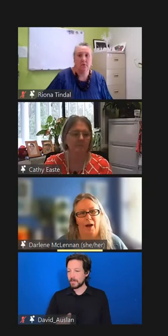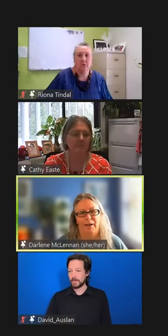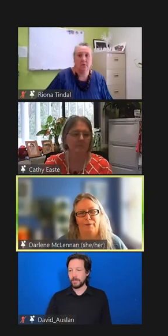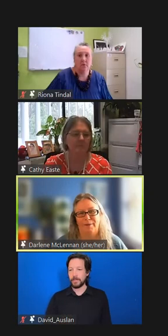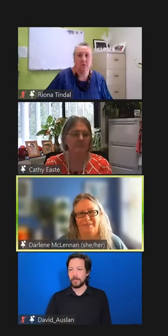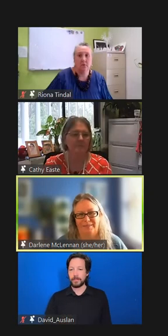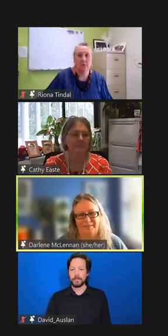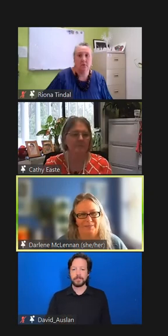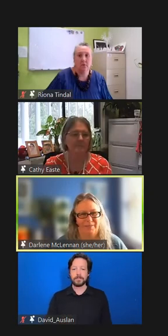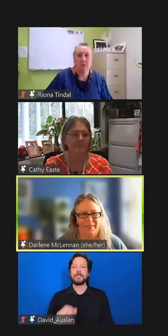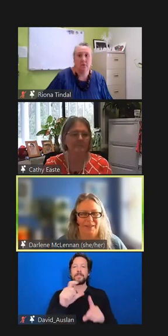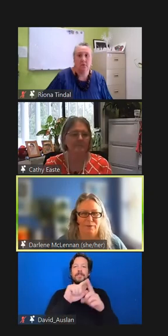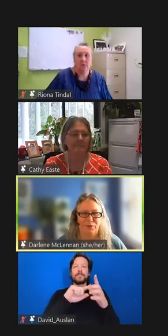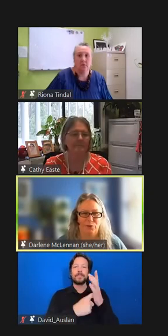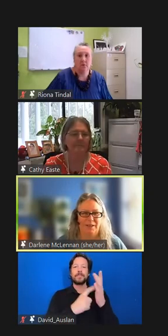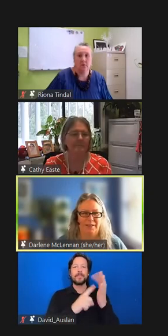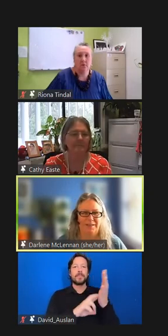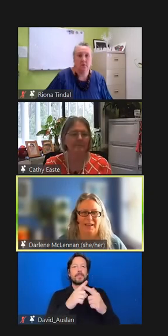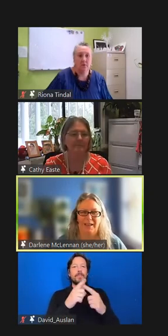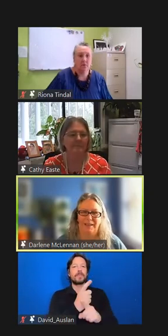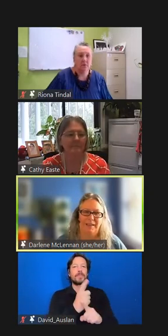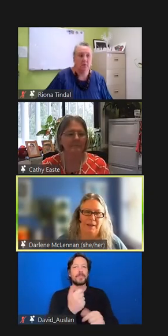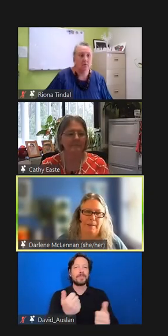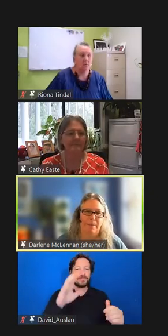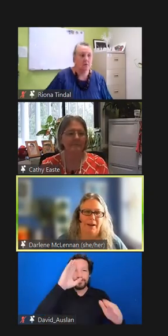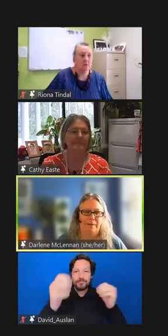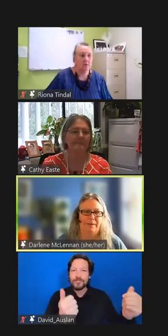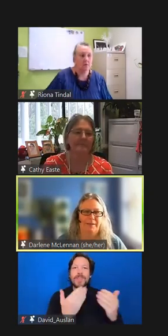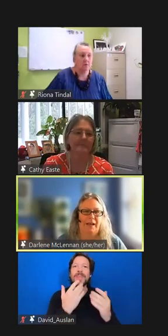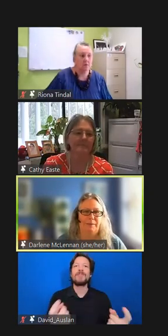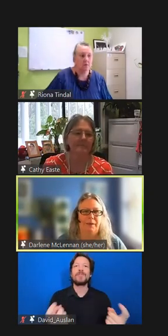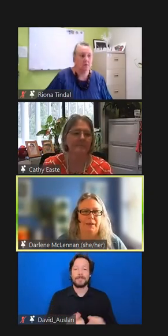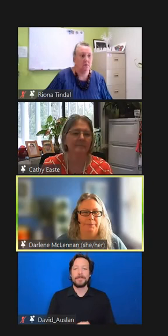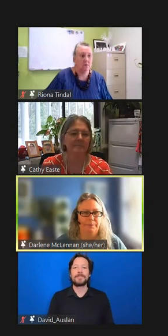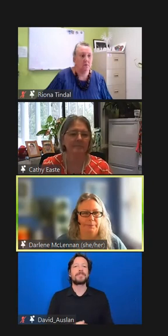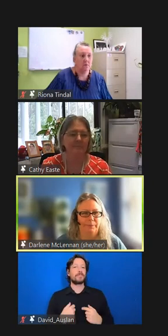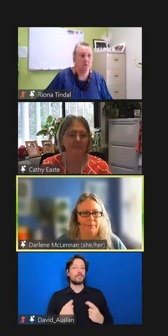Hi, everyone. Thank you for joining us today. My name is Darlene McLennan,